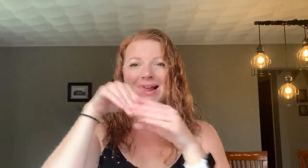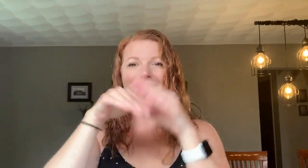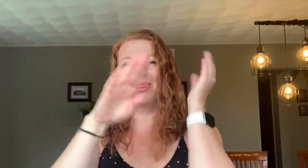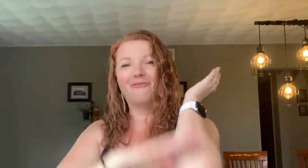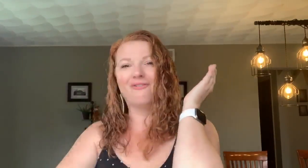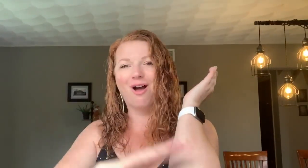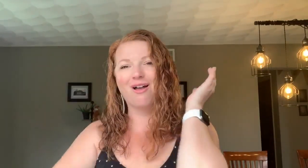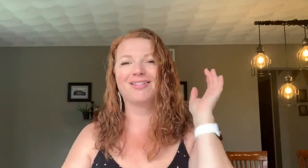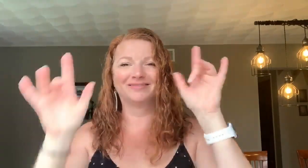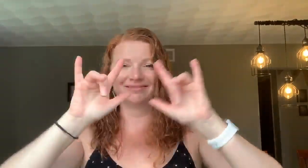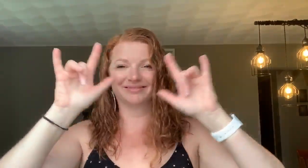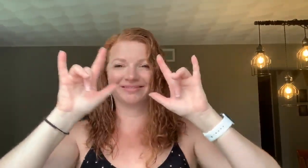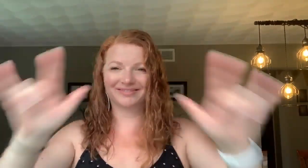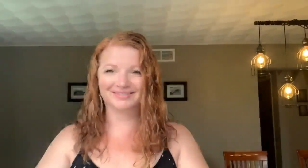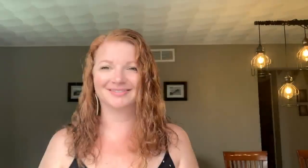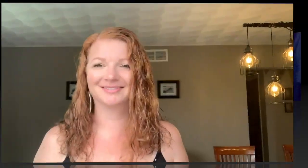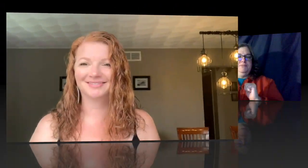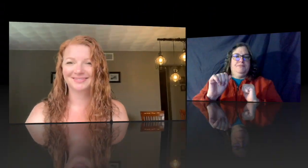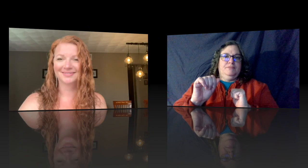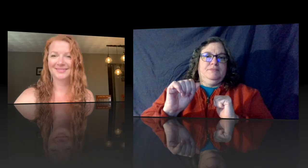Until you come back in the Fall, take care!